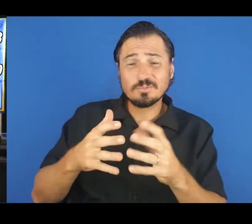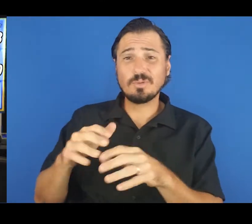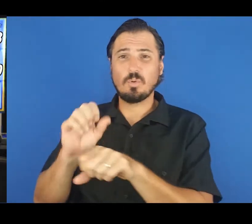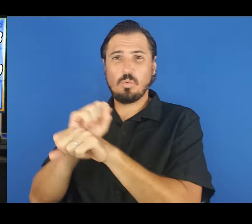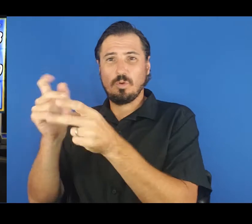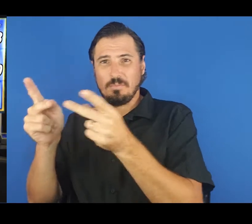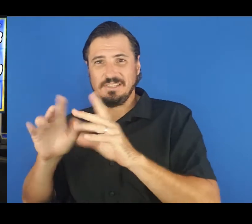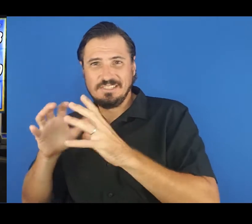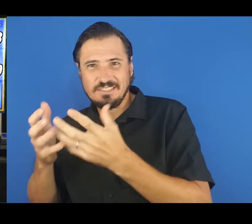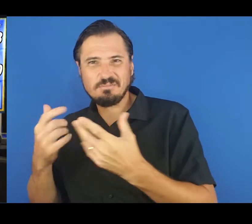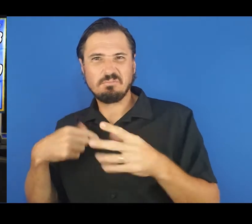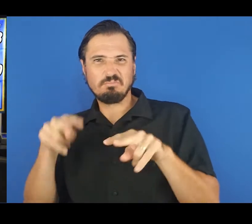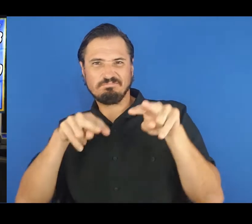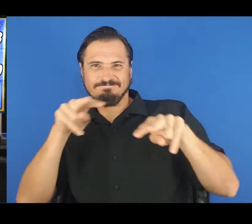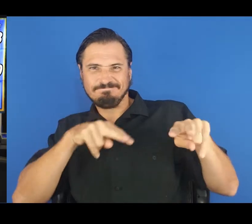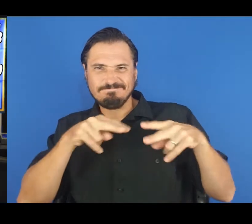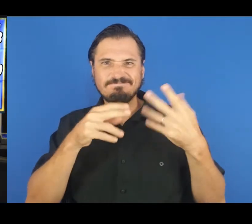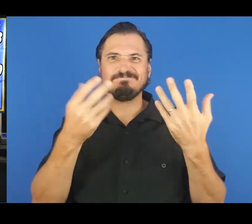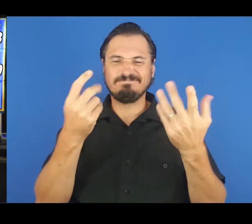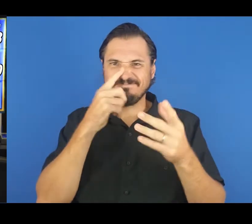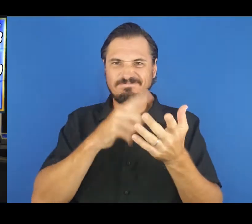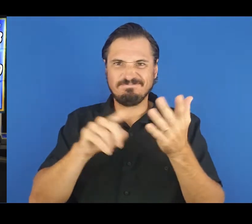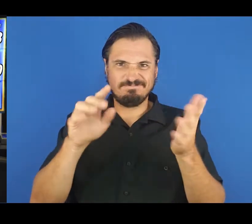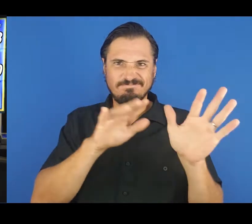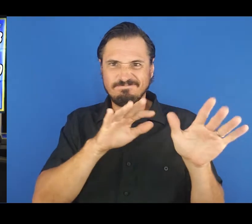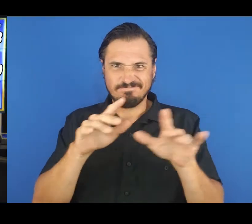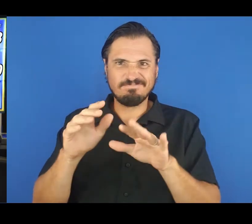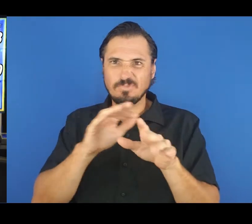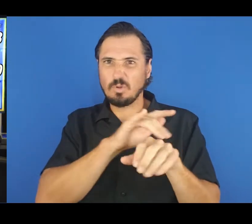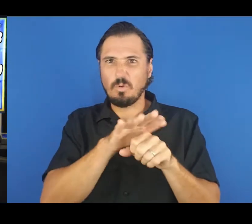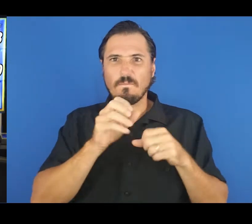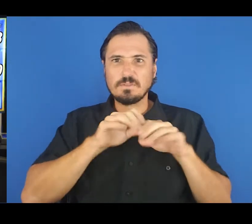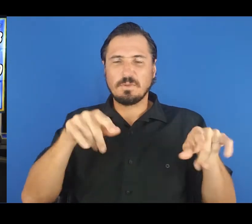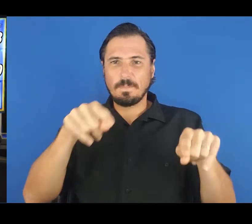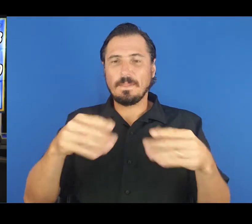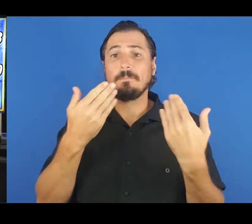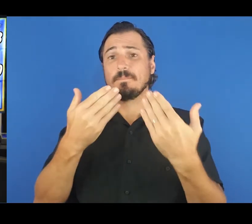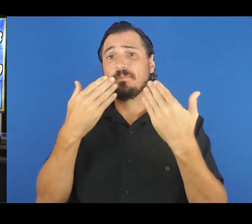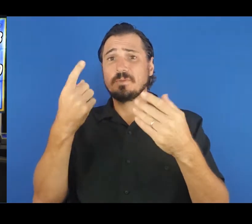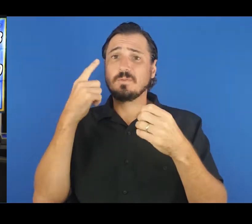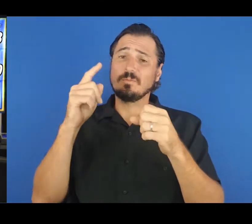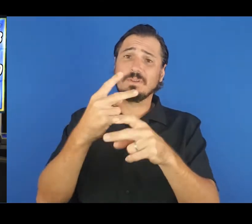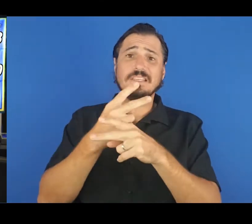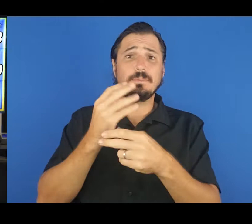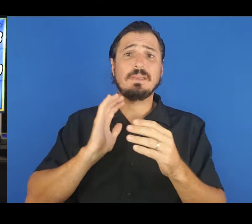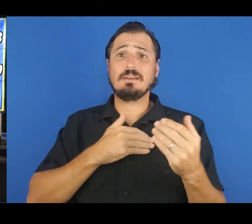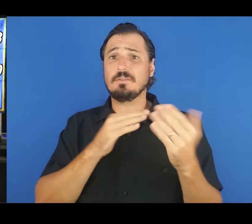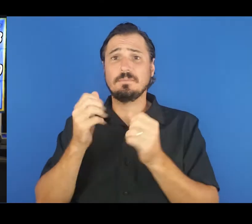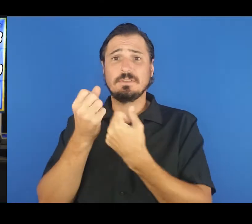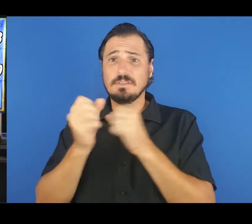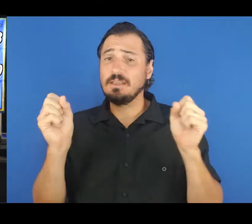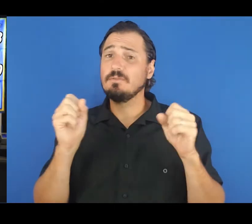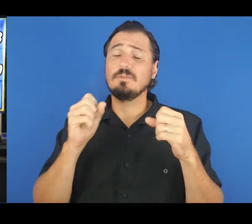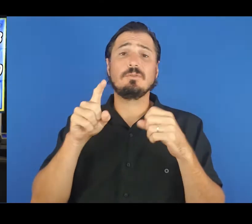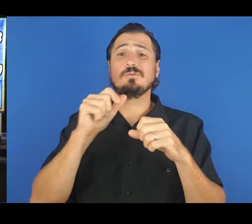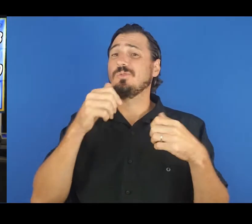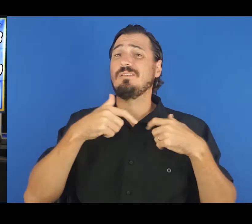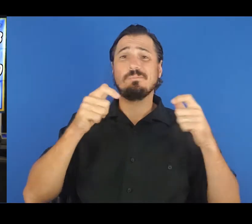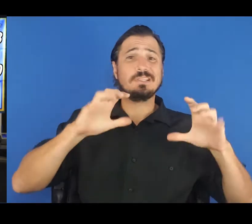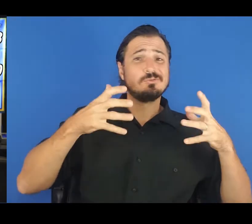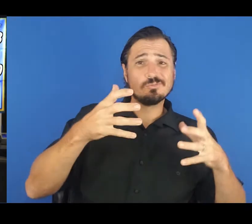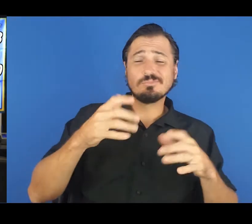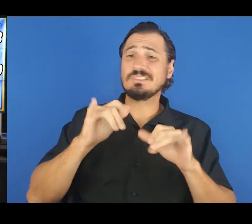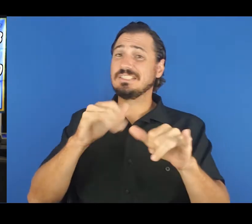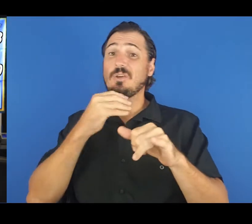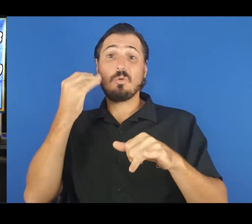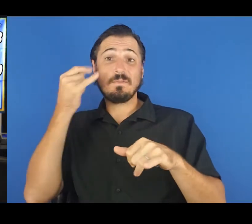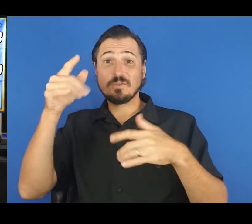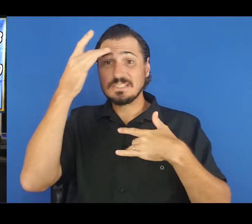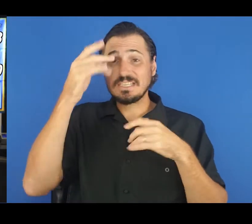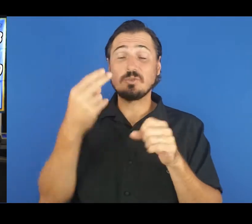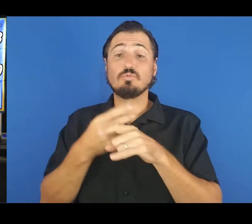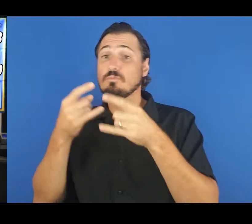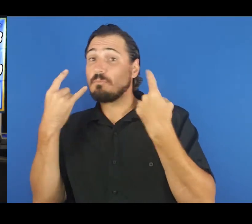Thank you for working together to keep our community safe by avoiding large gatherings, wearing our masks, staying home if sick, getting tested, and getting vaccinated